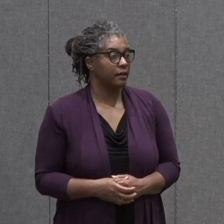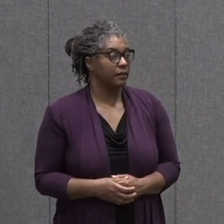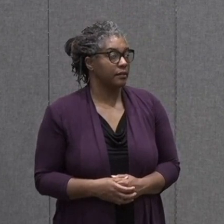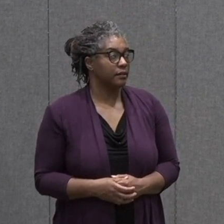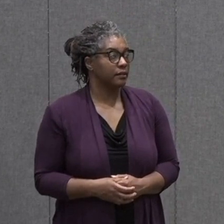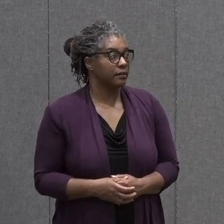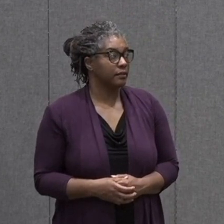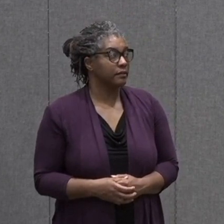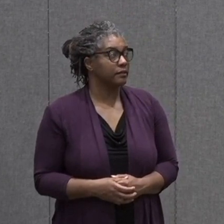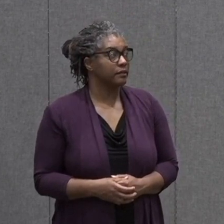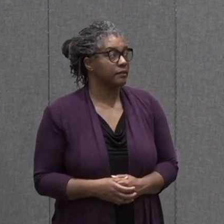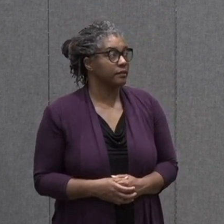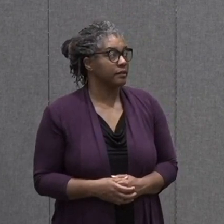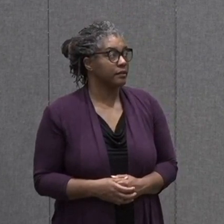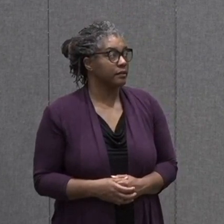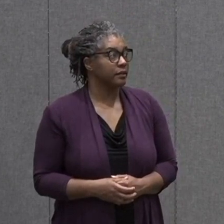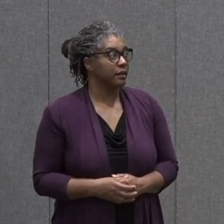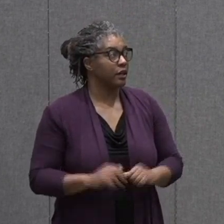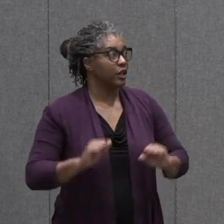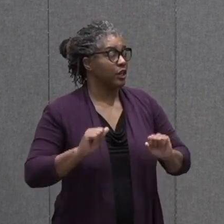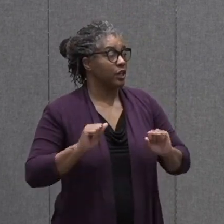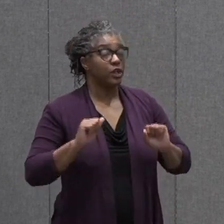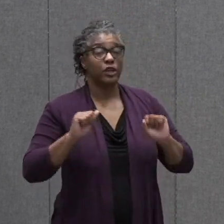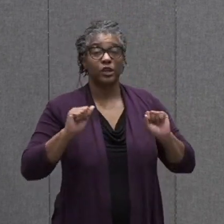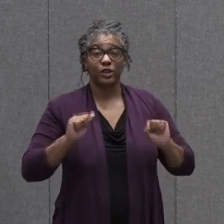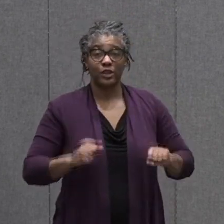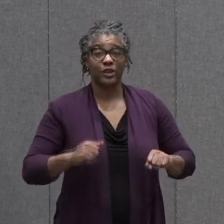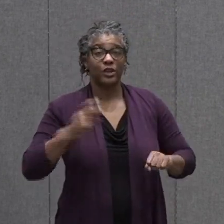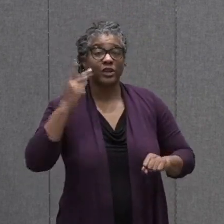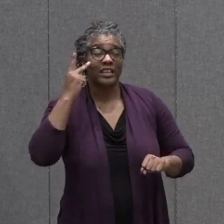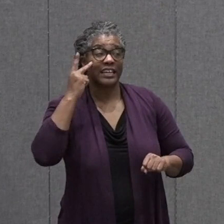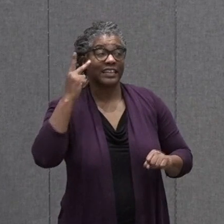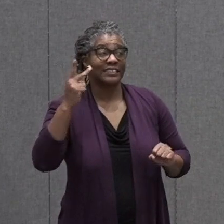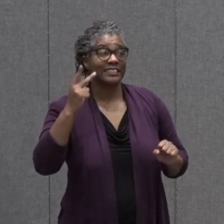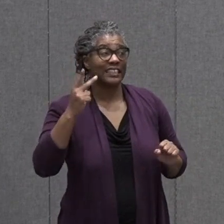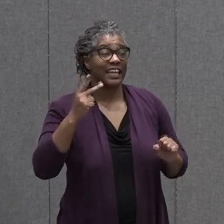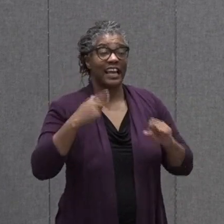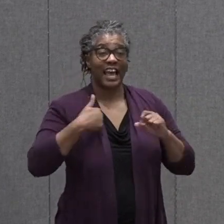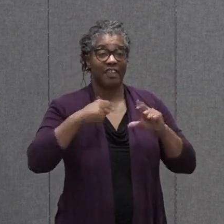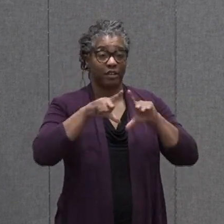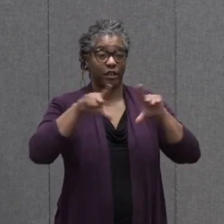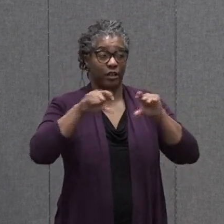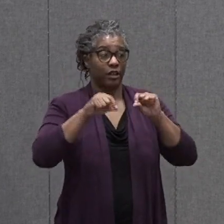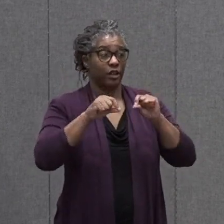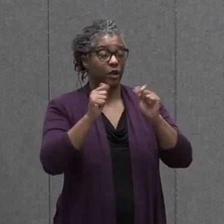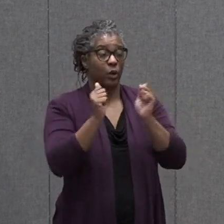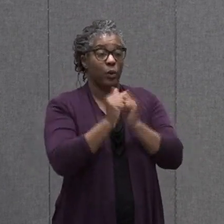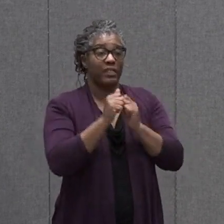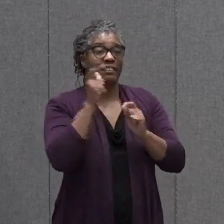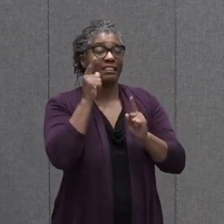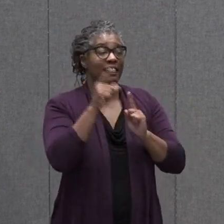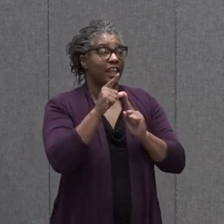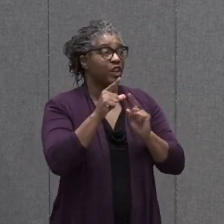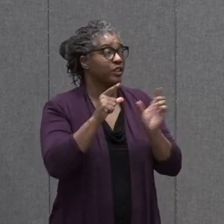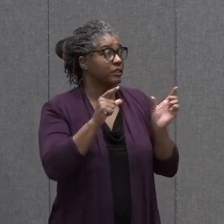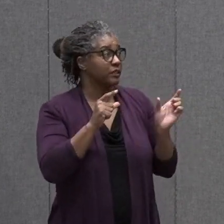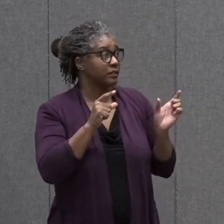So now you can see I have individual letter tiles. I can use these to build words